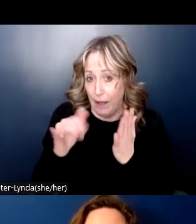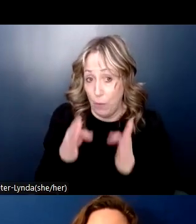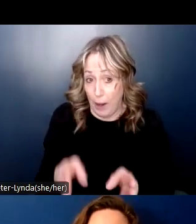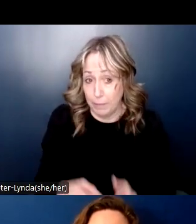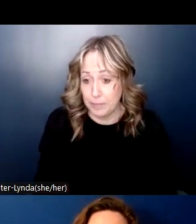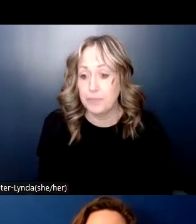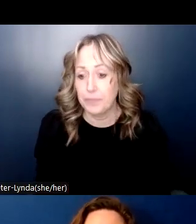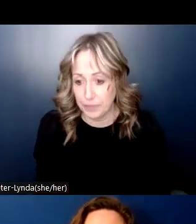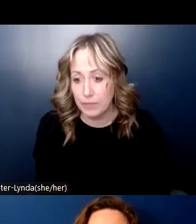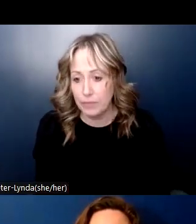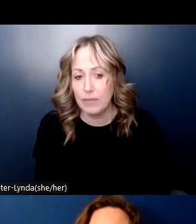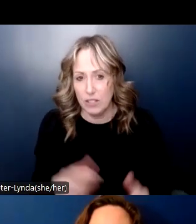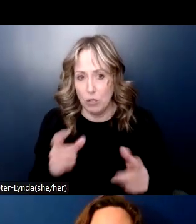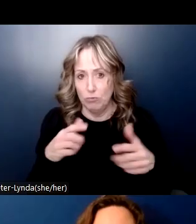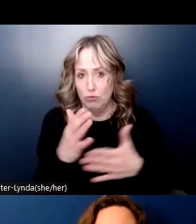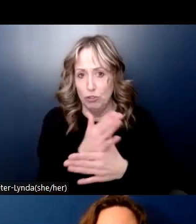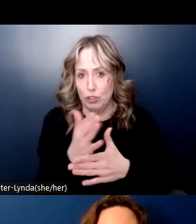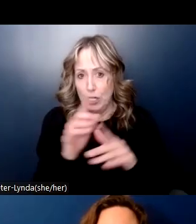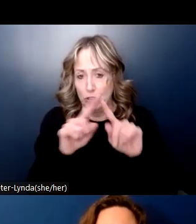If you'll allow me to share my screen.